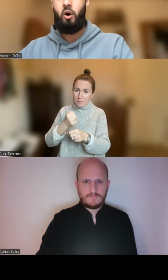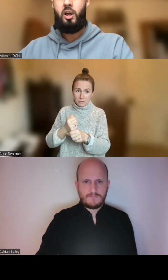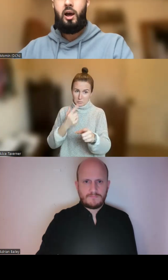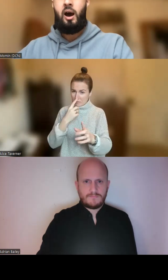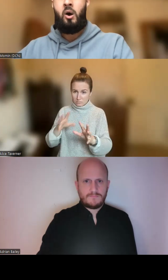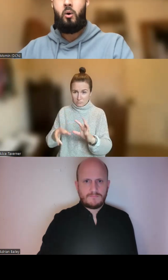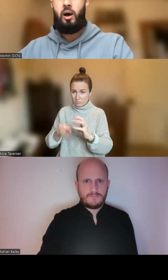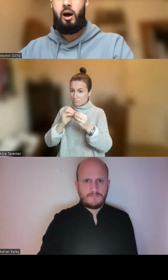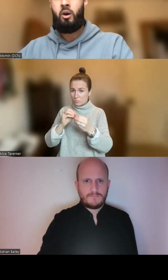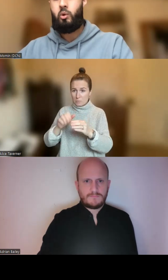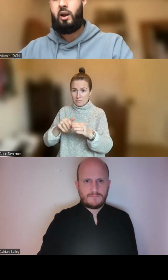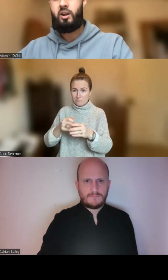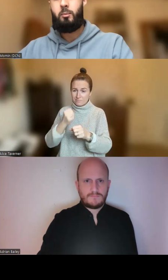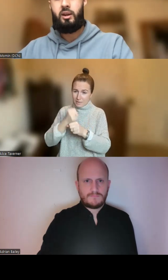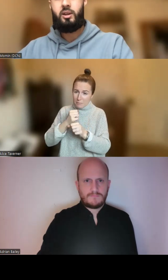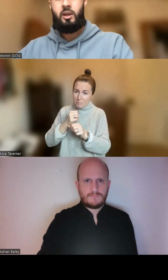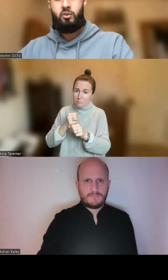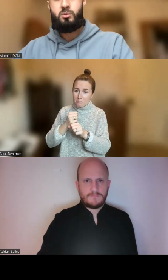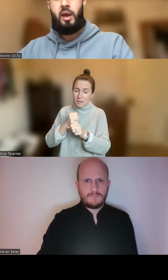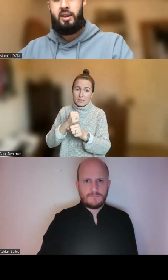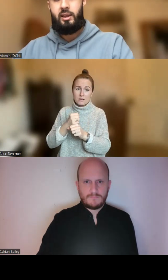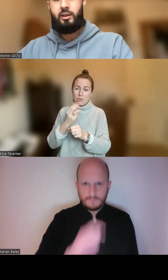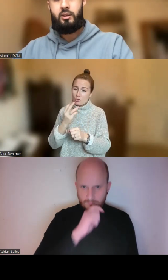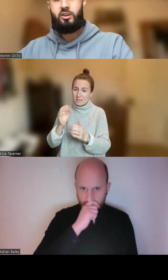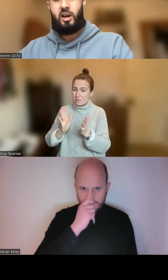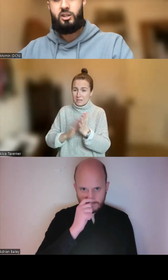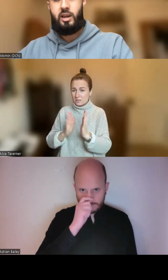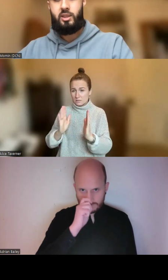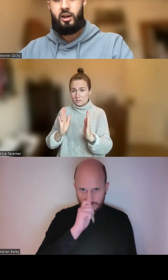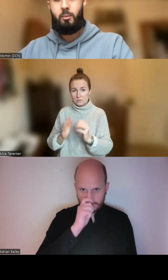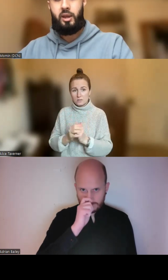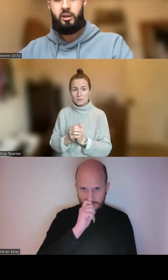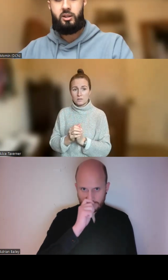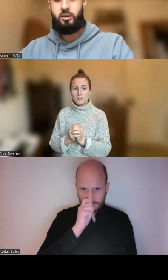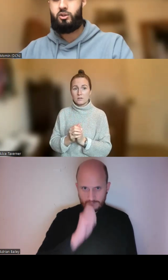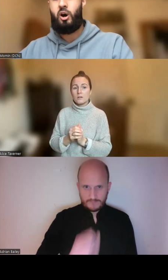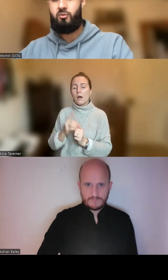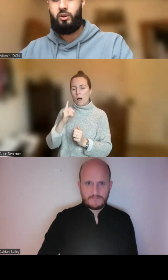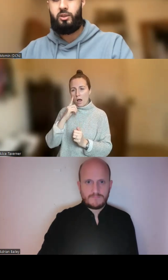but how long would I recommend you spending to actually get that campaign to start off with.